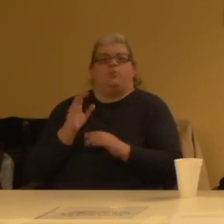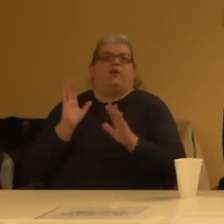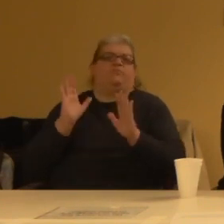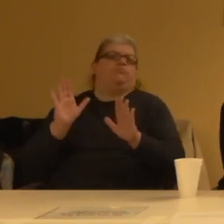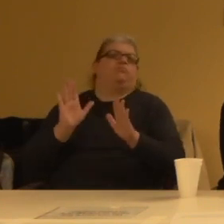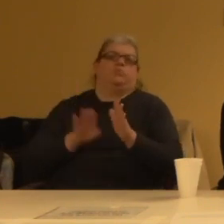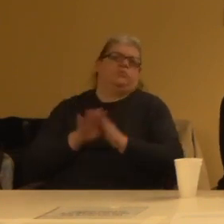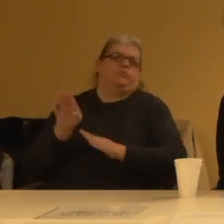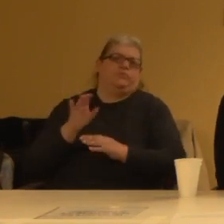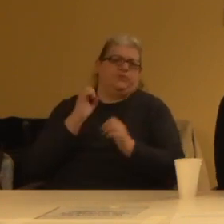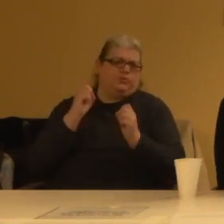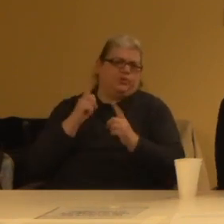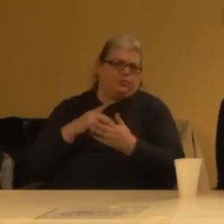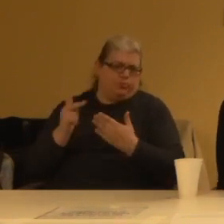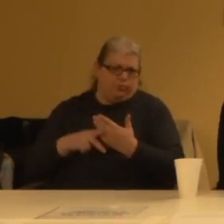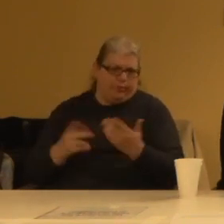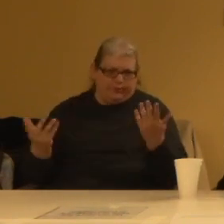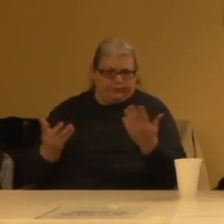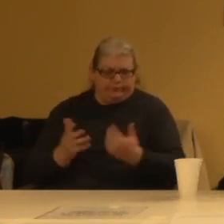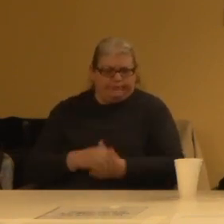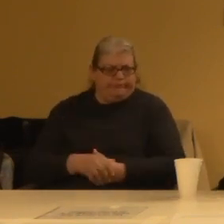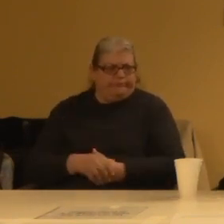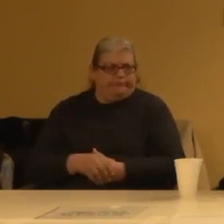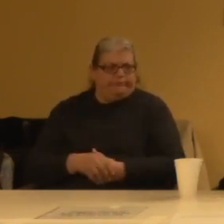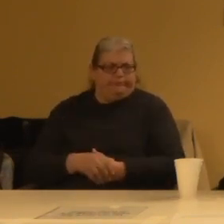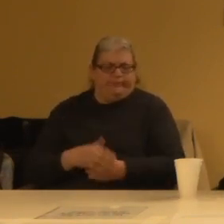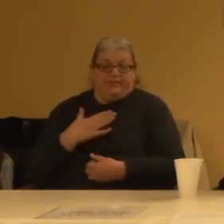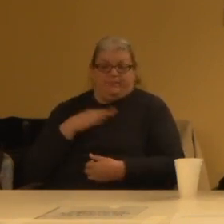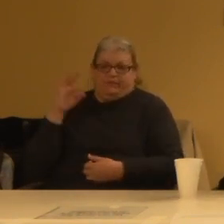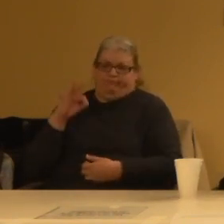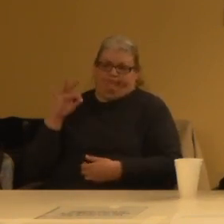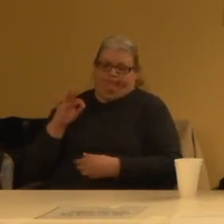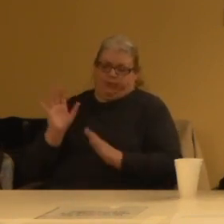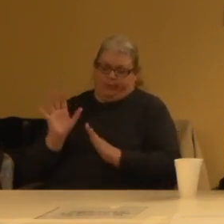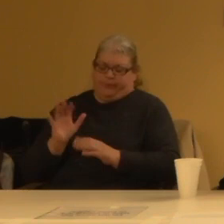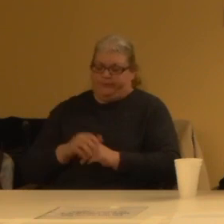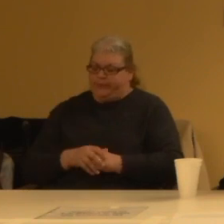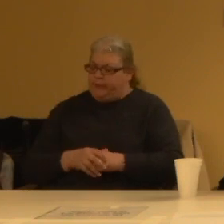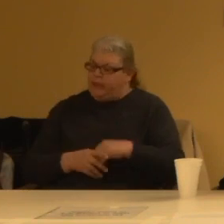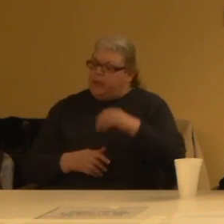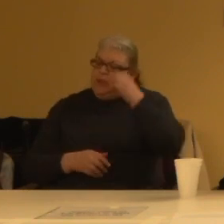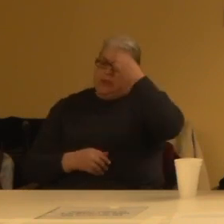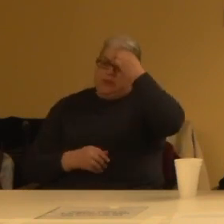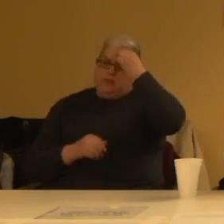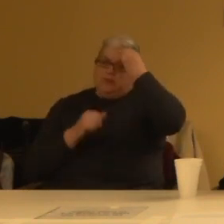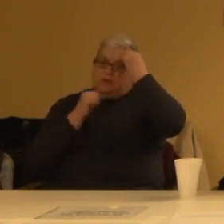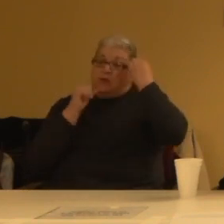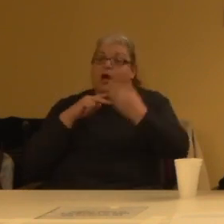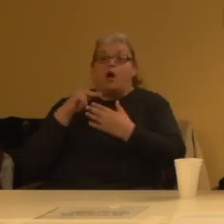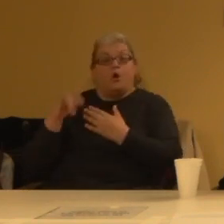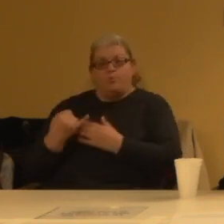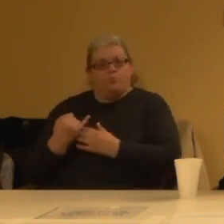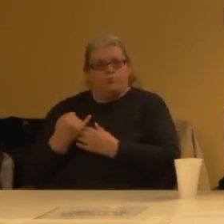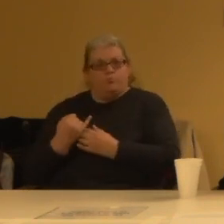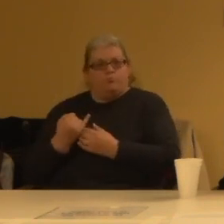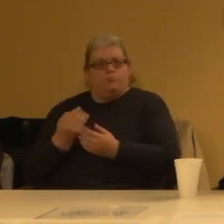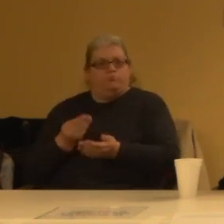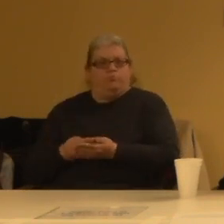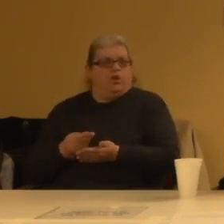So, okay, that's my soapbox. But in a way, not project funding, project funding makes people feel really good.